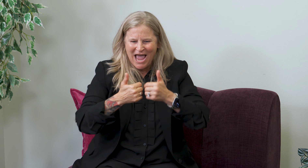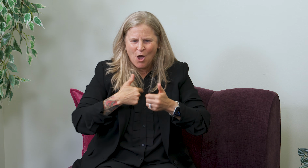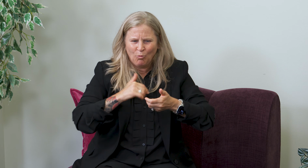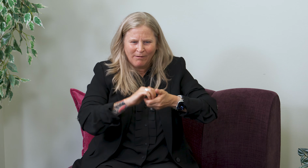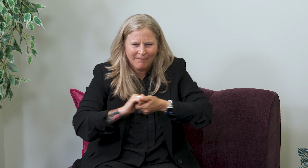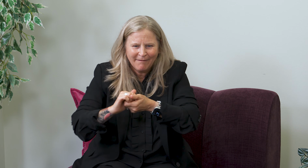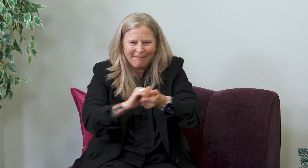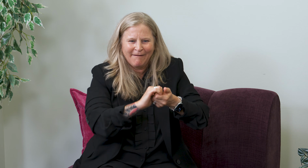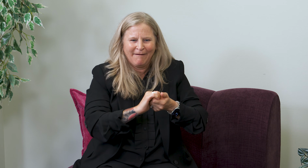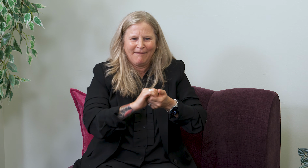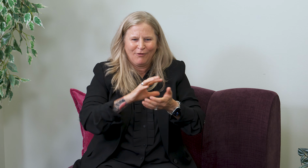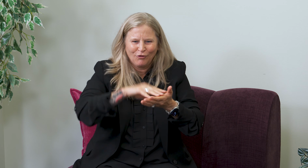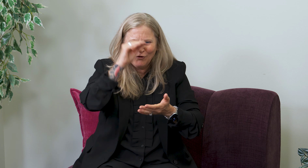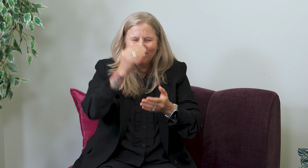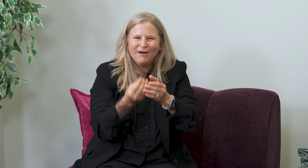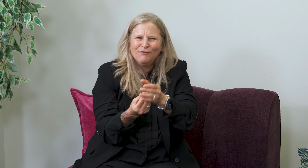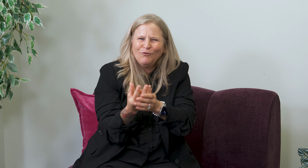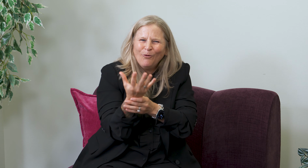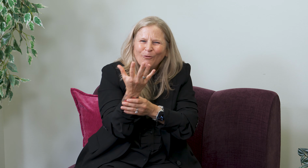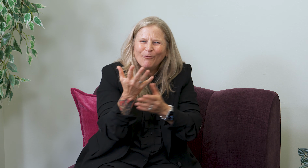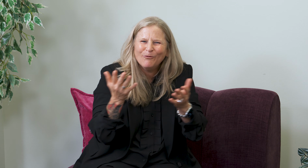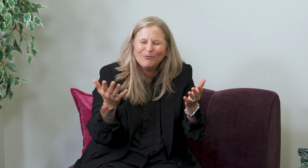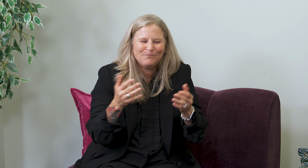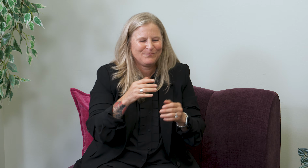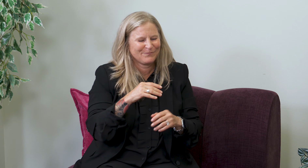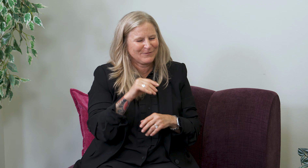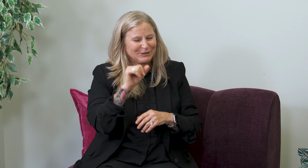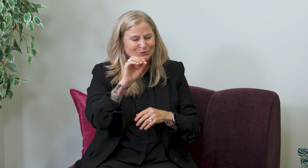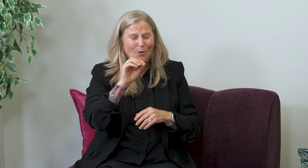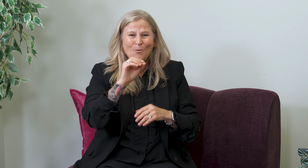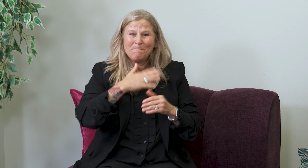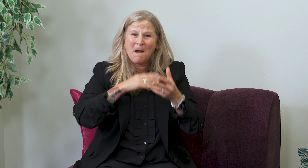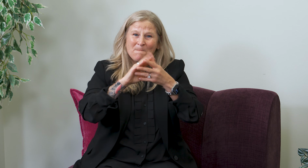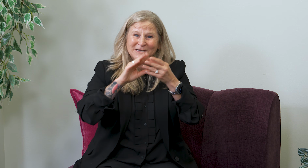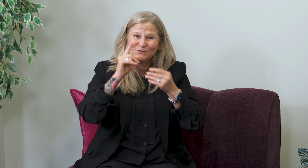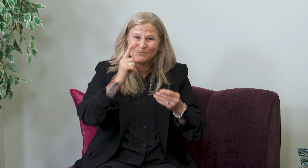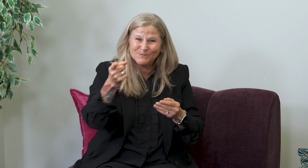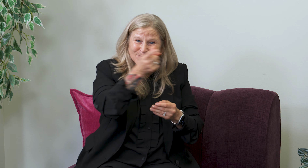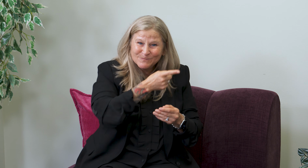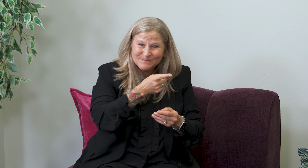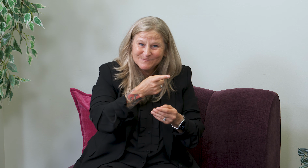ask complicated questions, because that's how we learn, that's how we work together, and that's how we grow.